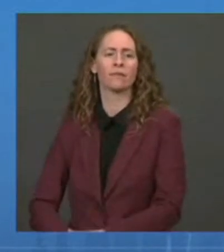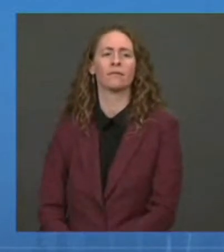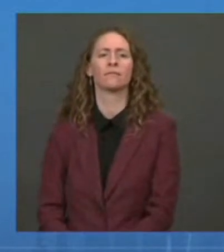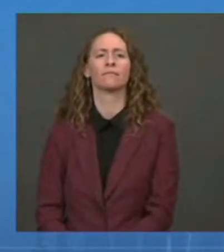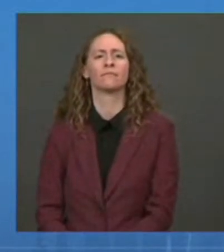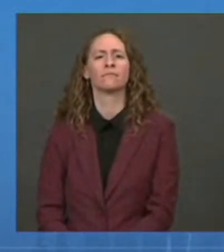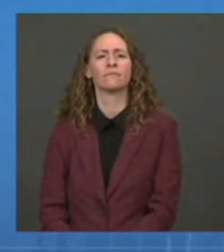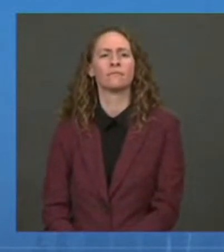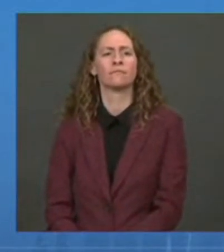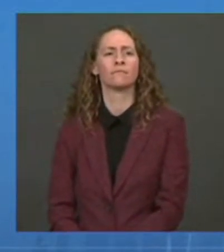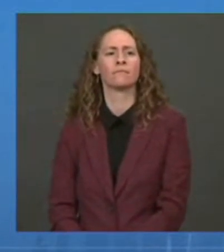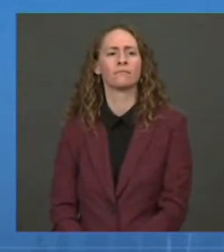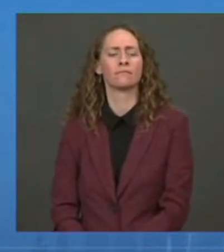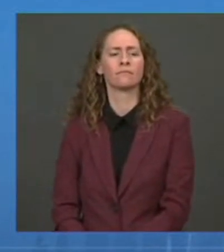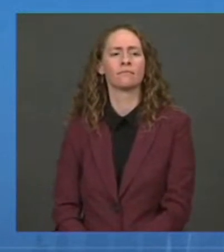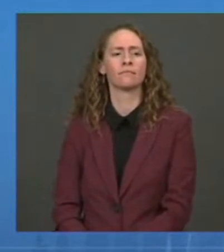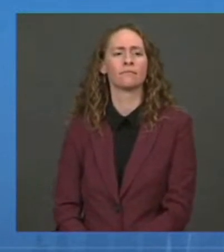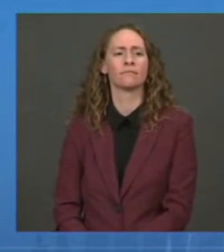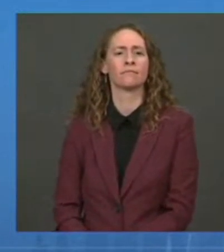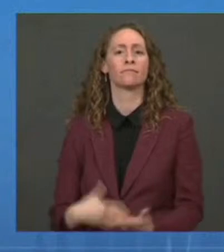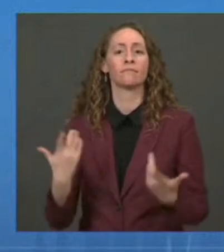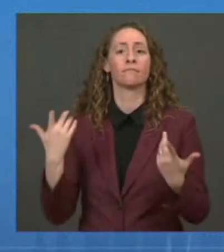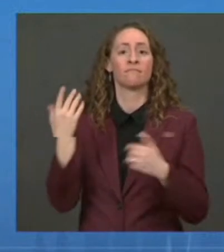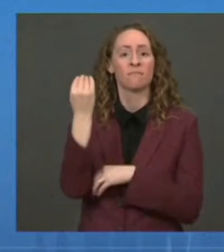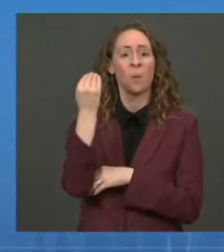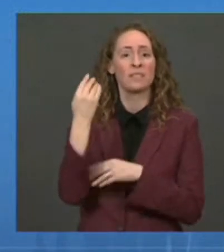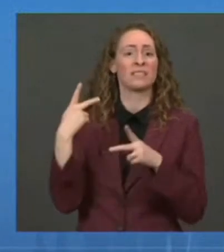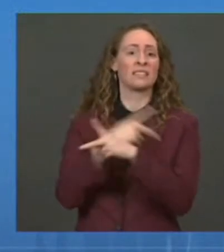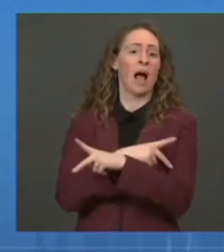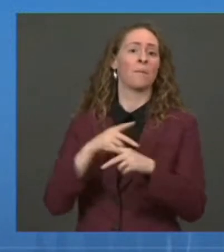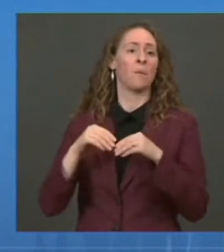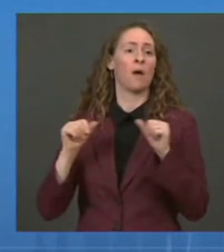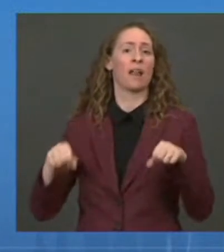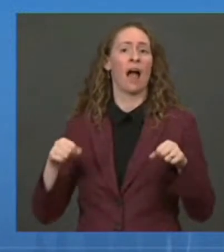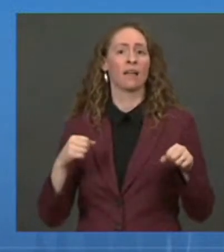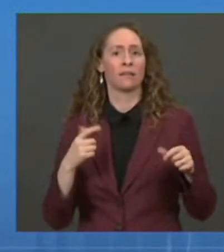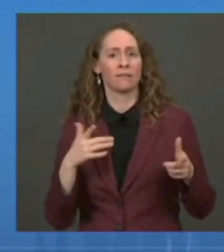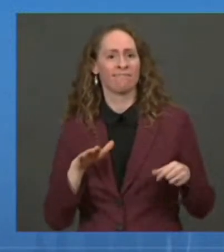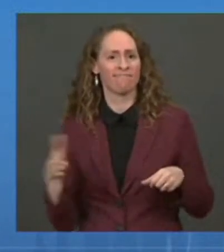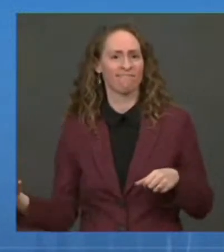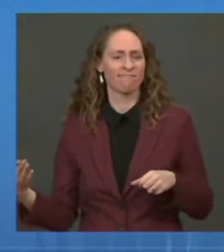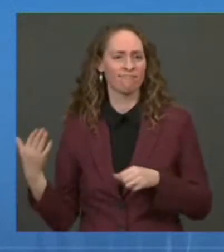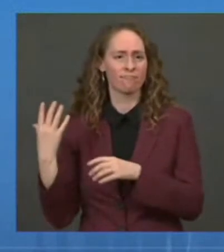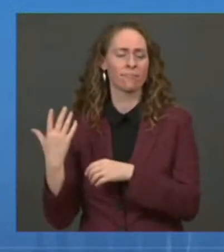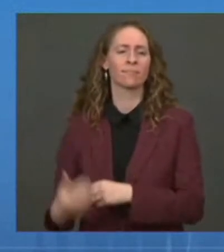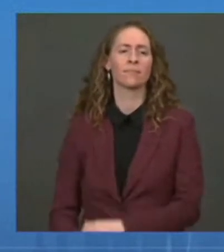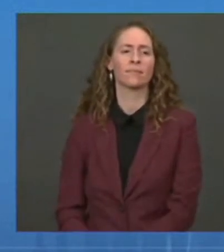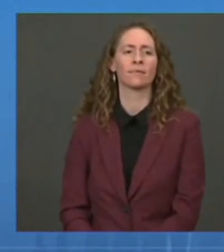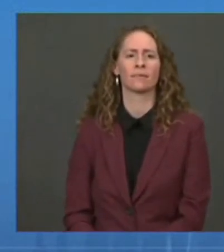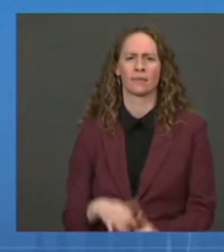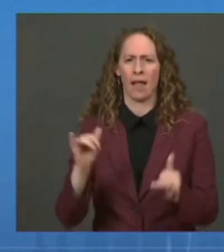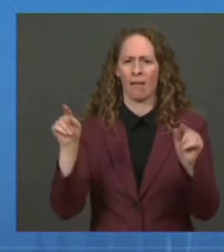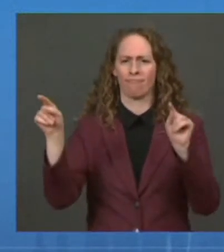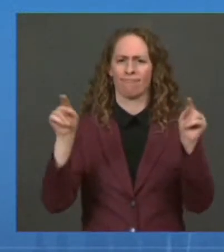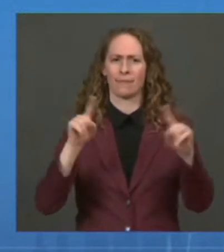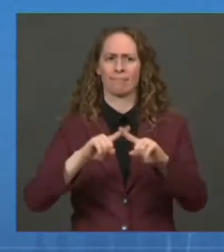RISK OF BEING HOSPITALIZED AND A 14 INCREASE RISK OF DYING WHEN YOU COMPARE INDIVIDUALS